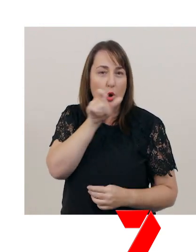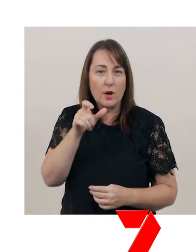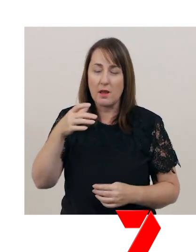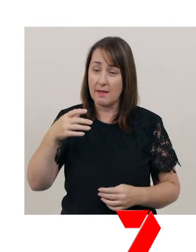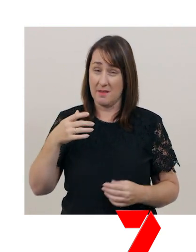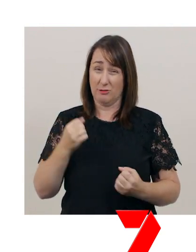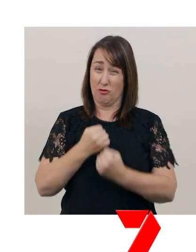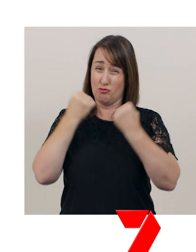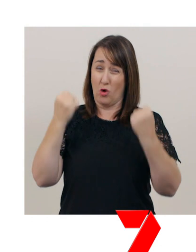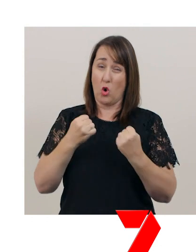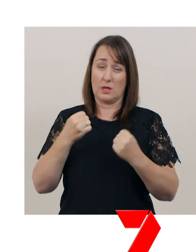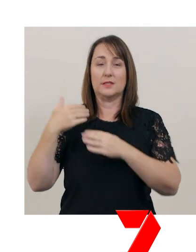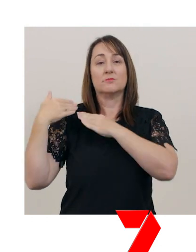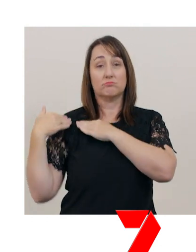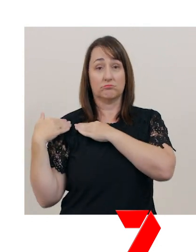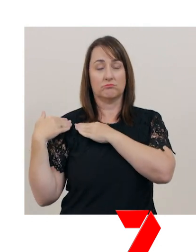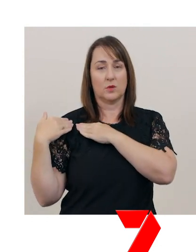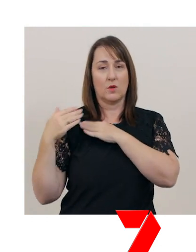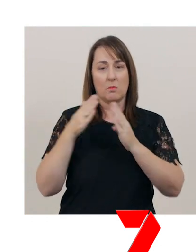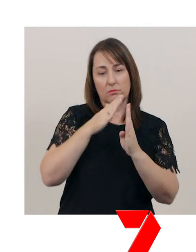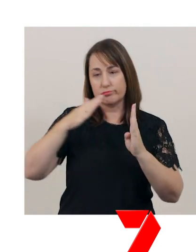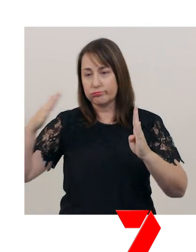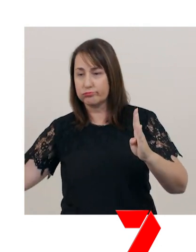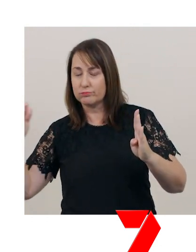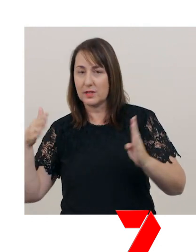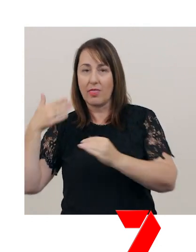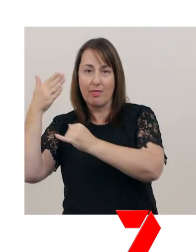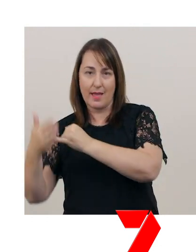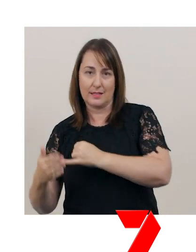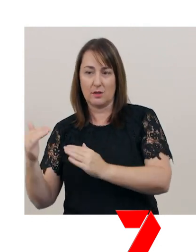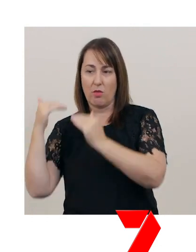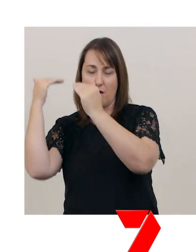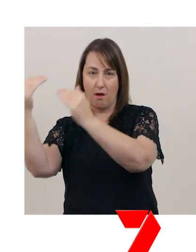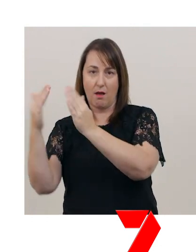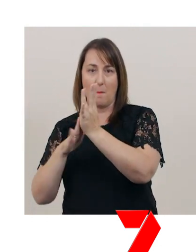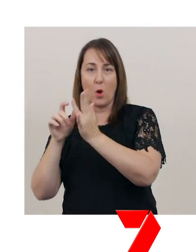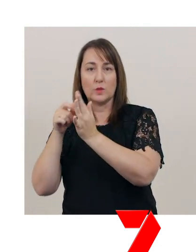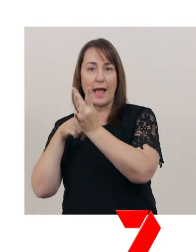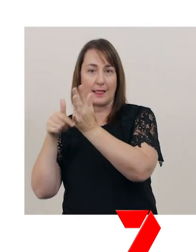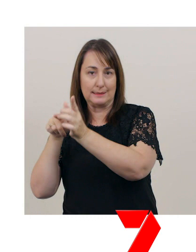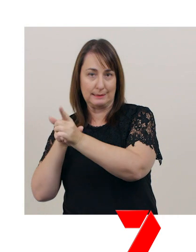It would be placed all the way to the right of the cline. Which word has the lowest degree of obligation?